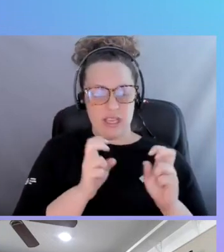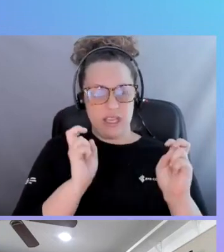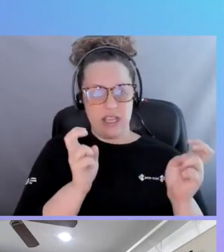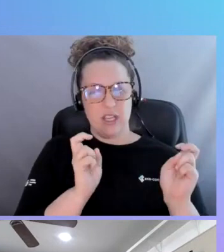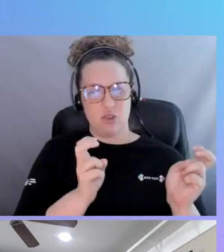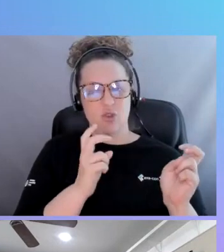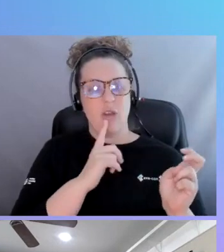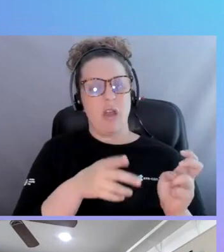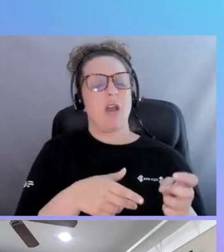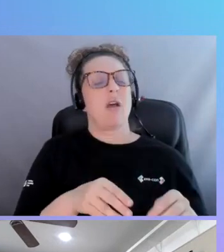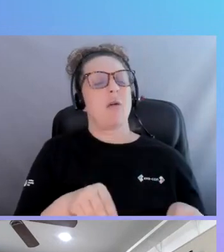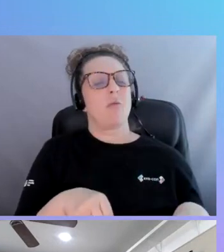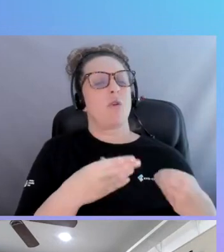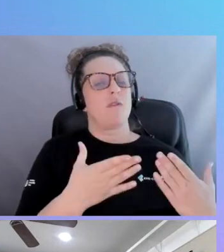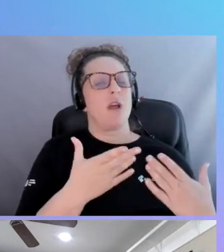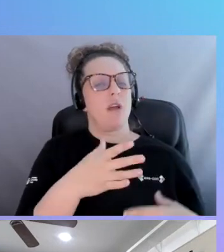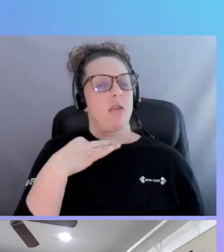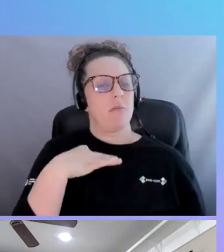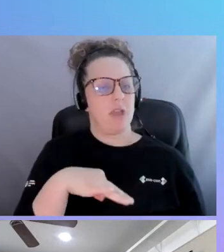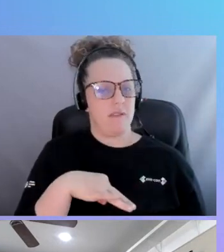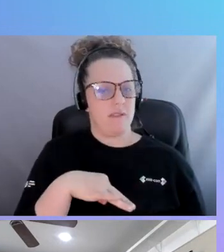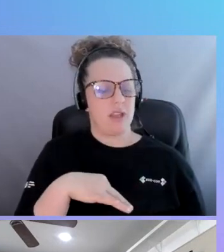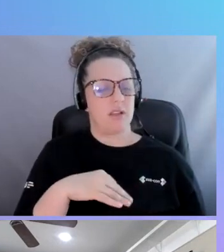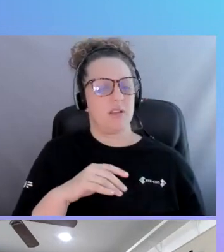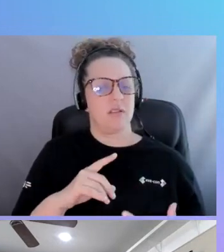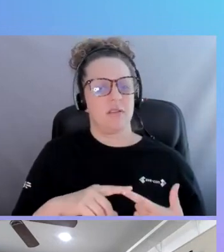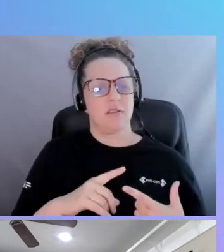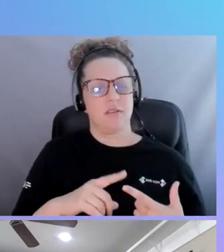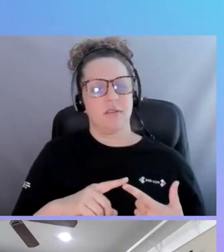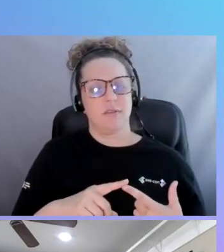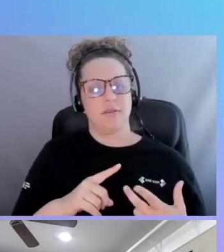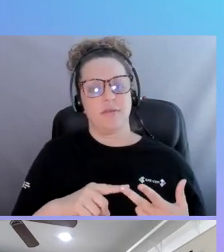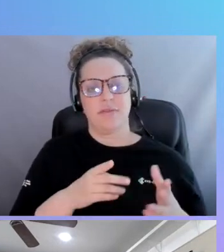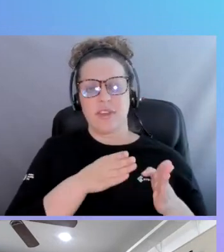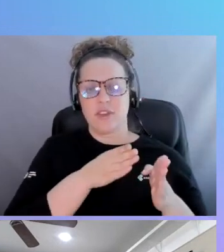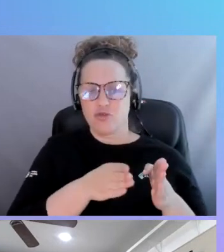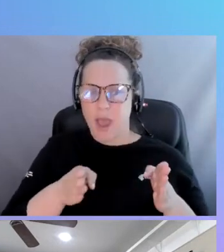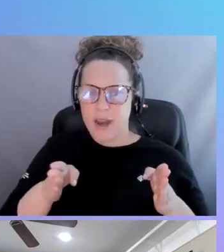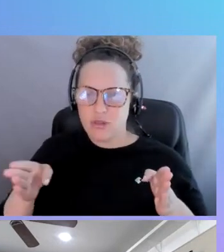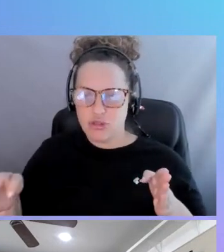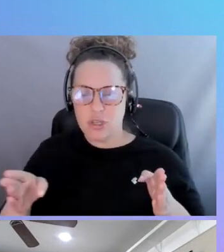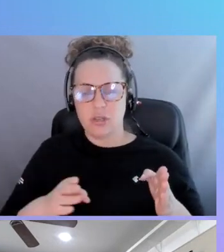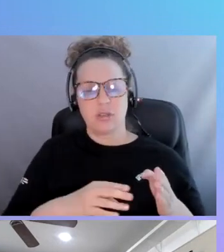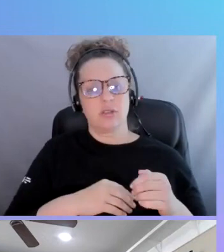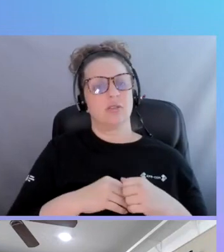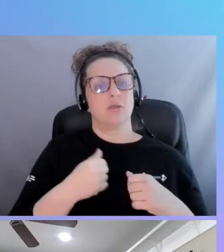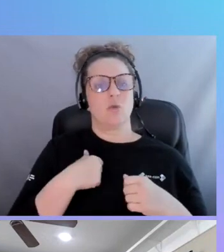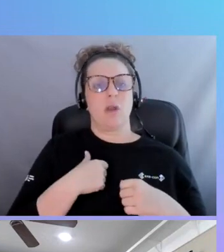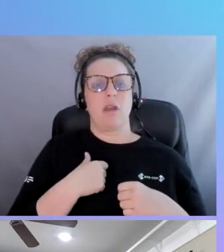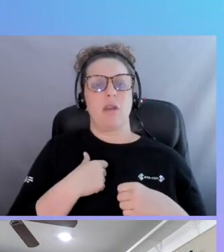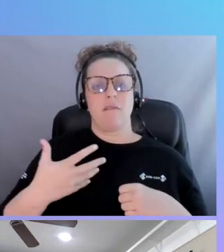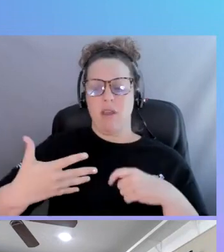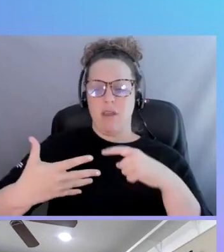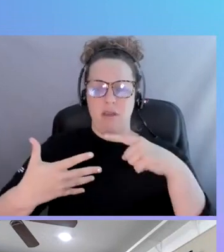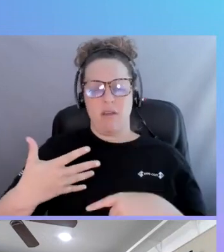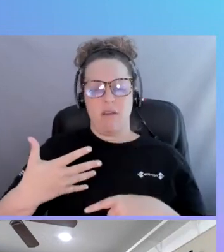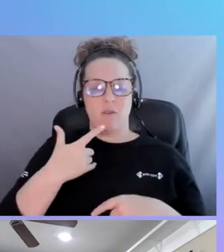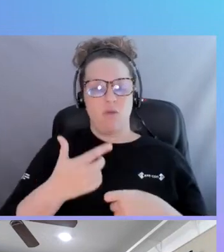benefit. You're looking for. We'll talk about the different strategies. We got five to cover. That's not to say that